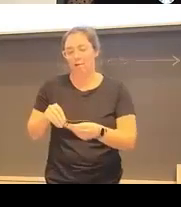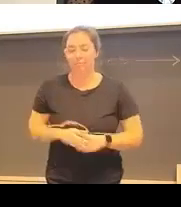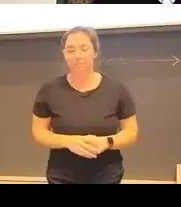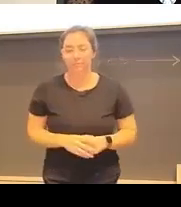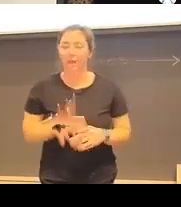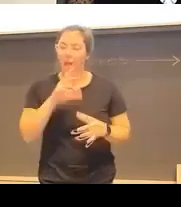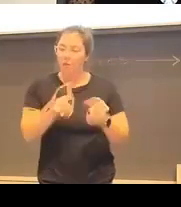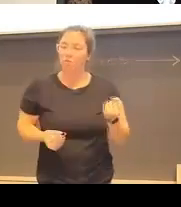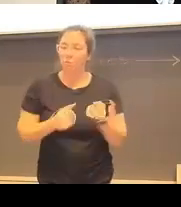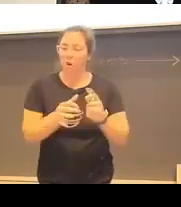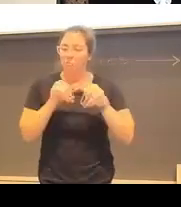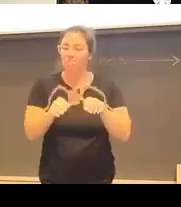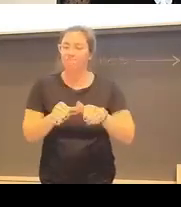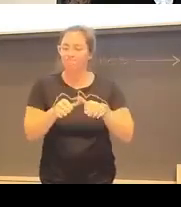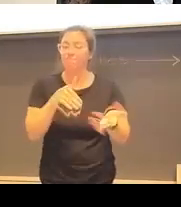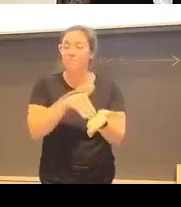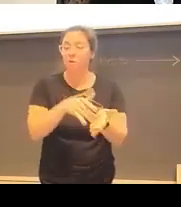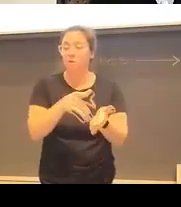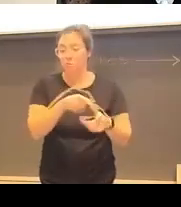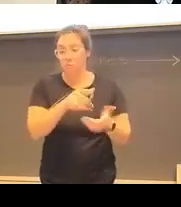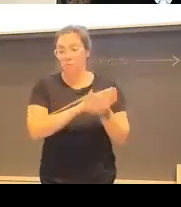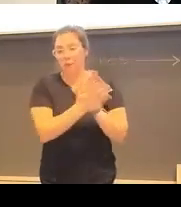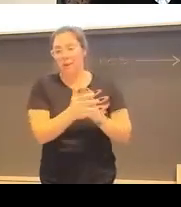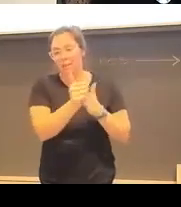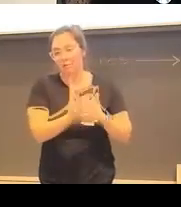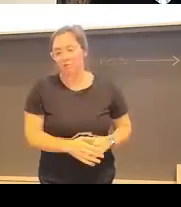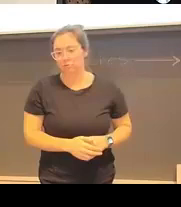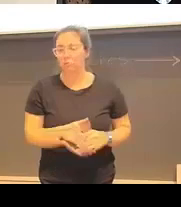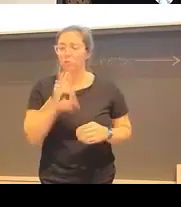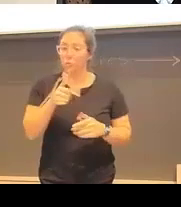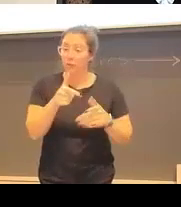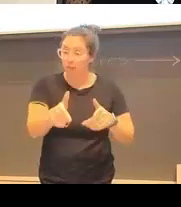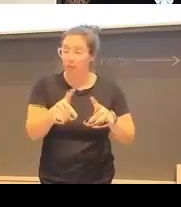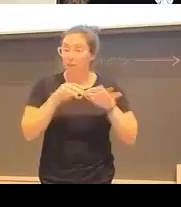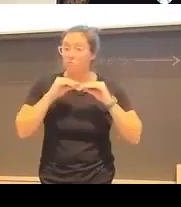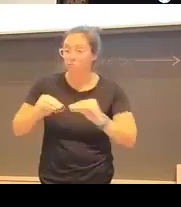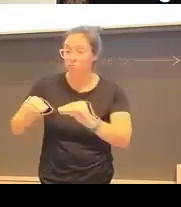efforts that promote Physicians as leaders that train other future coaches to do this work that